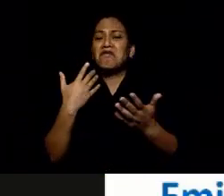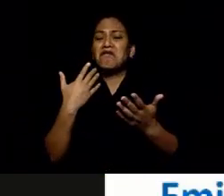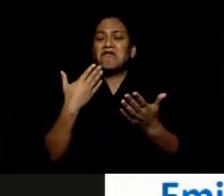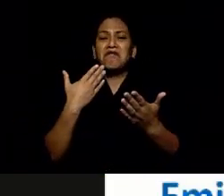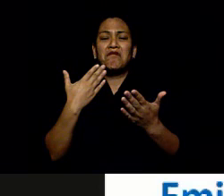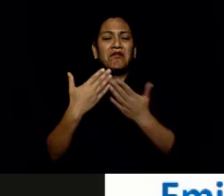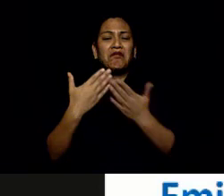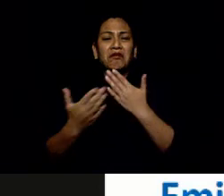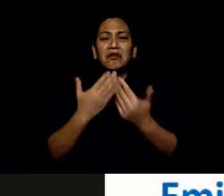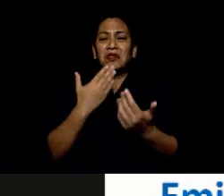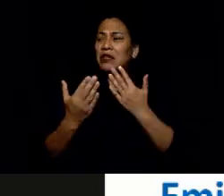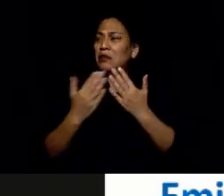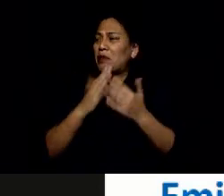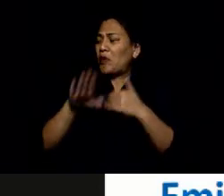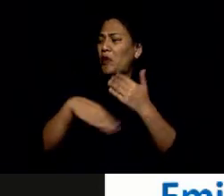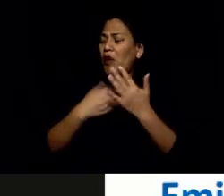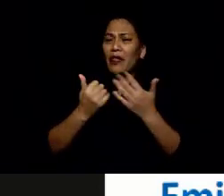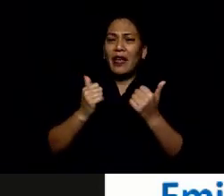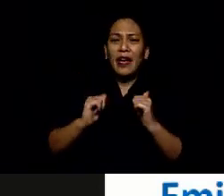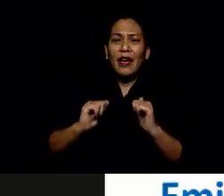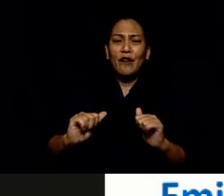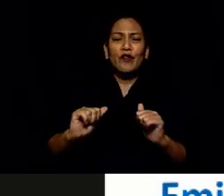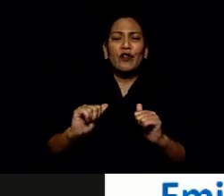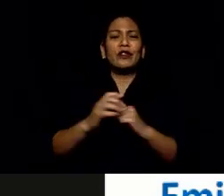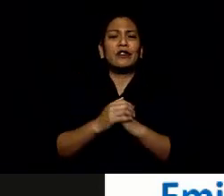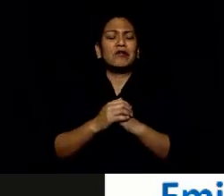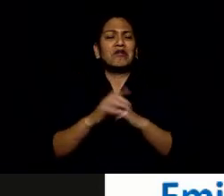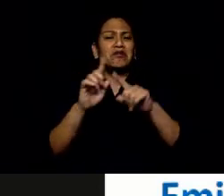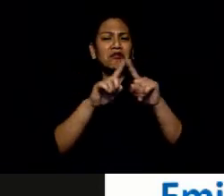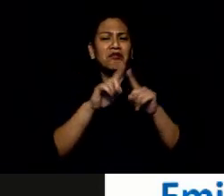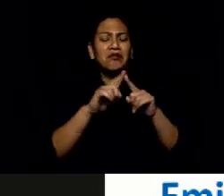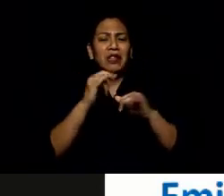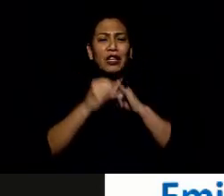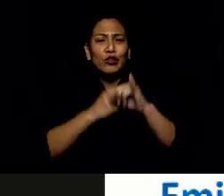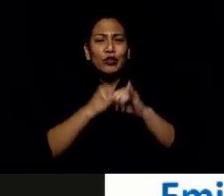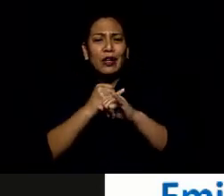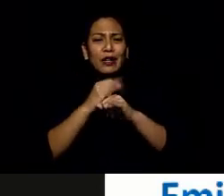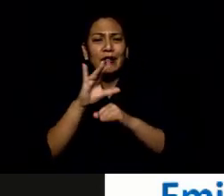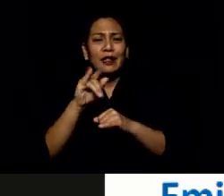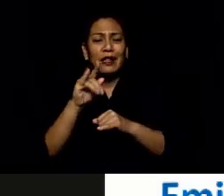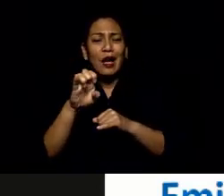um, efforts through, um, different international climate Accords and